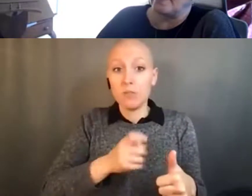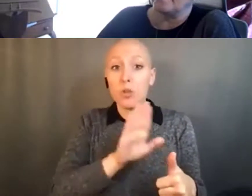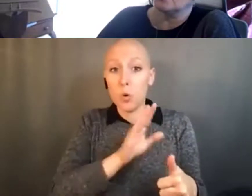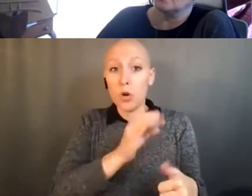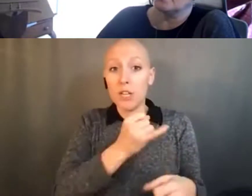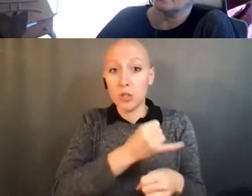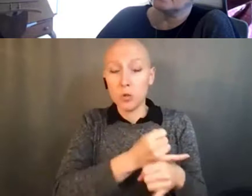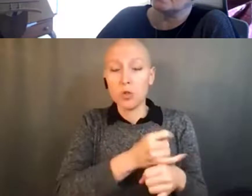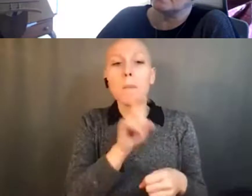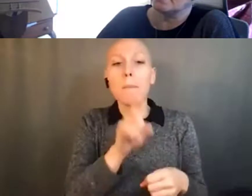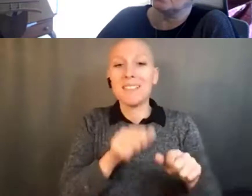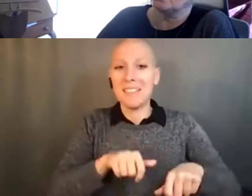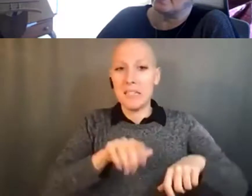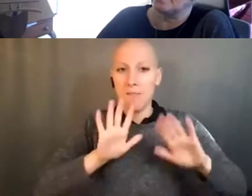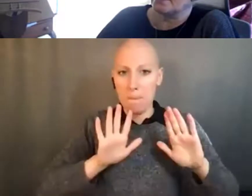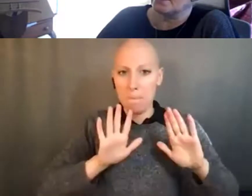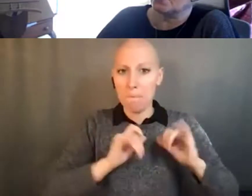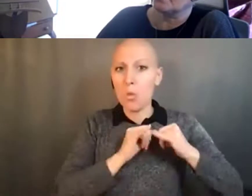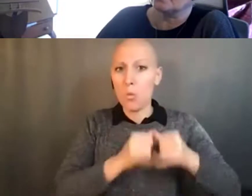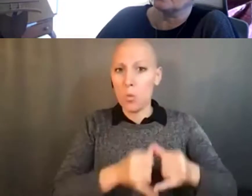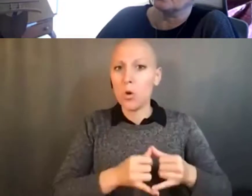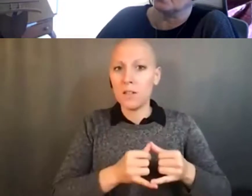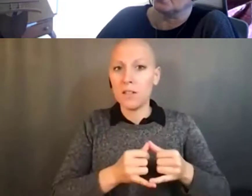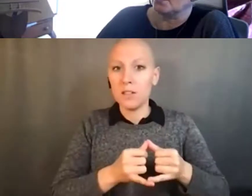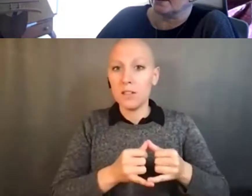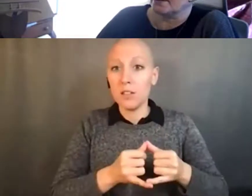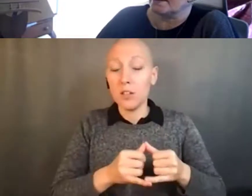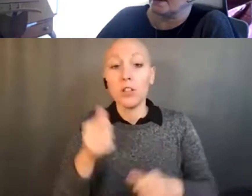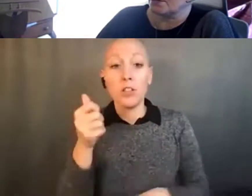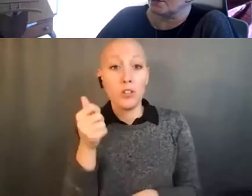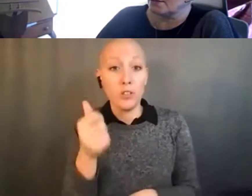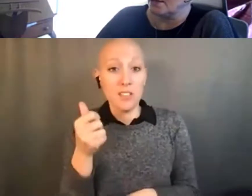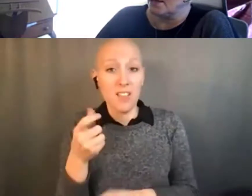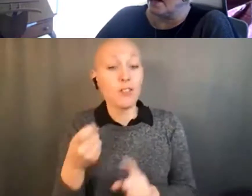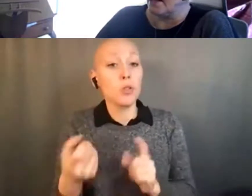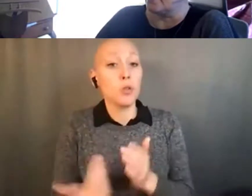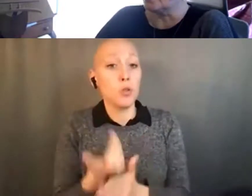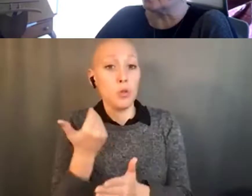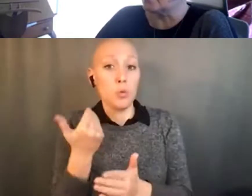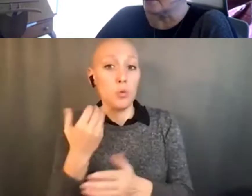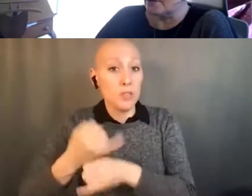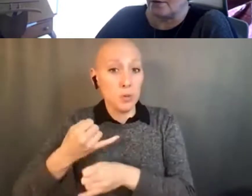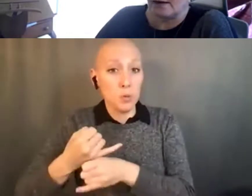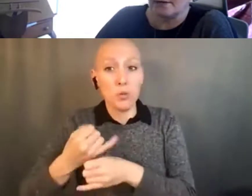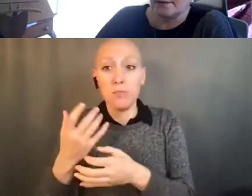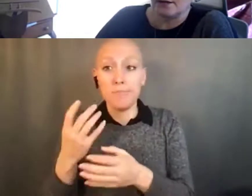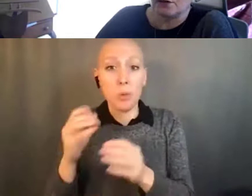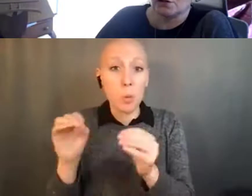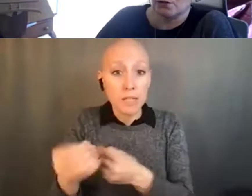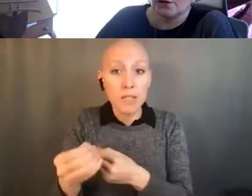and then you would have to submit a new application from your in organization. And we're going to review that to make sure